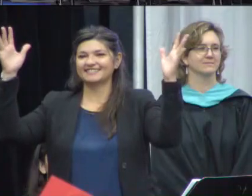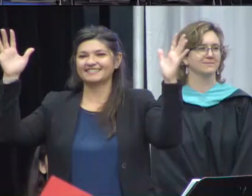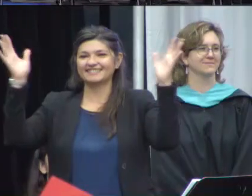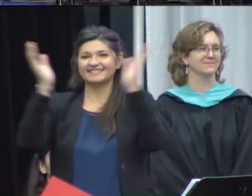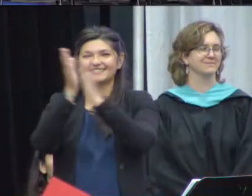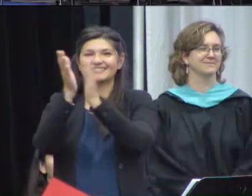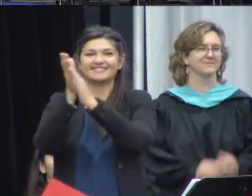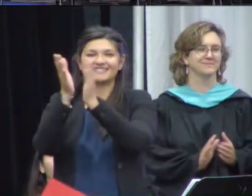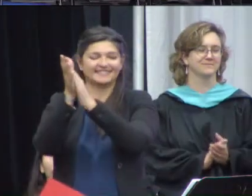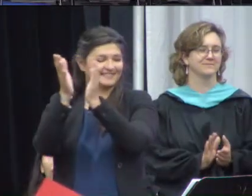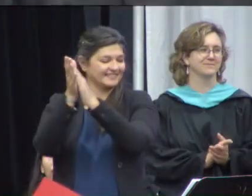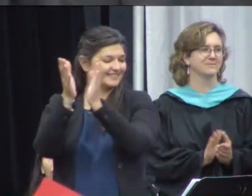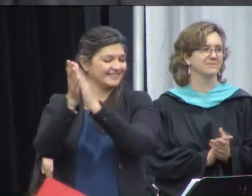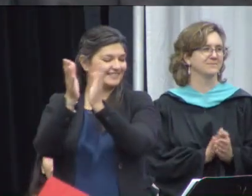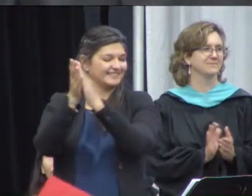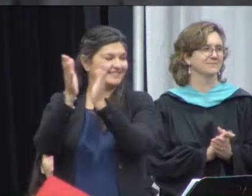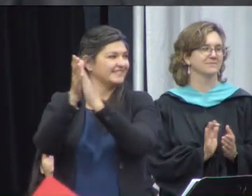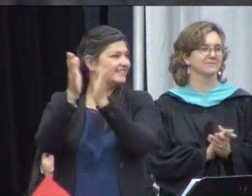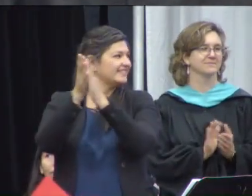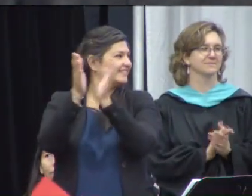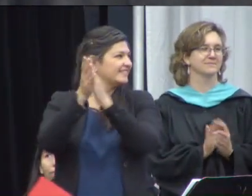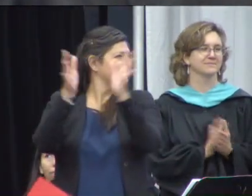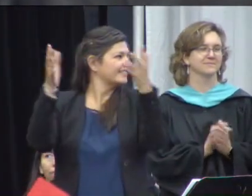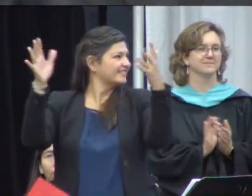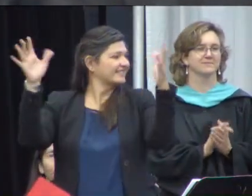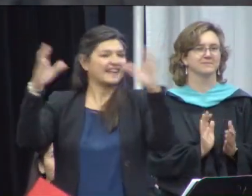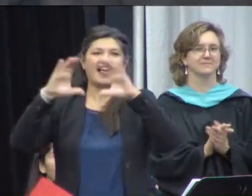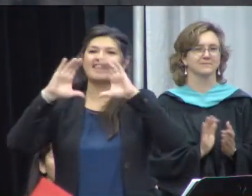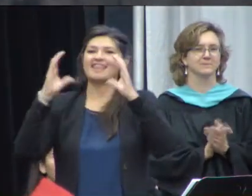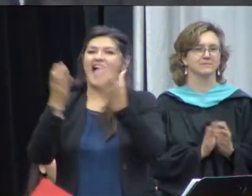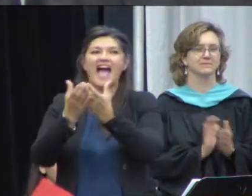(audience applauds) Welcome, Class of 2022.